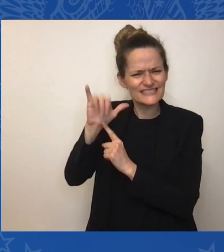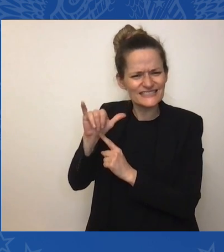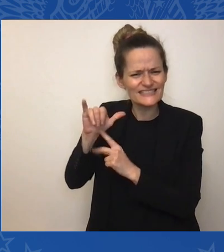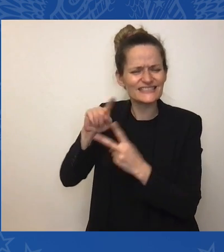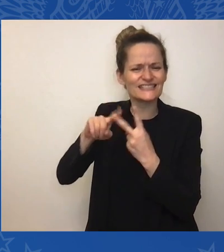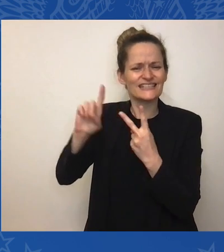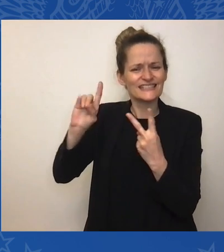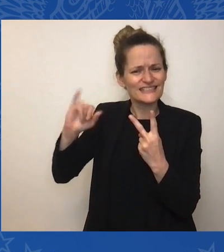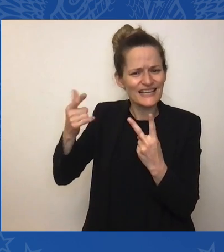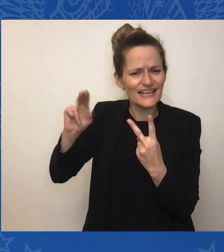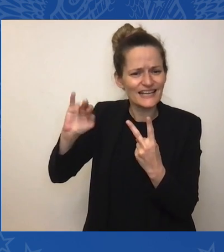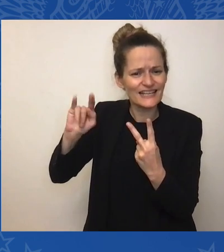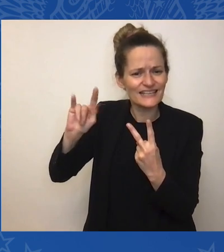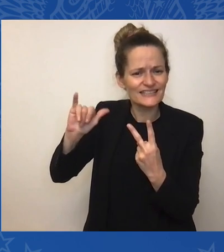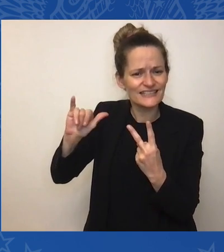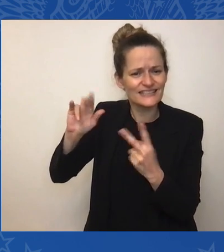Just think about who we are.